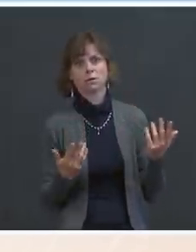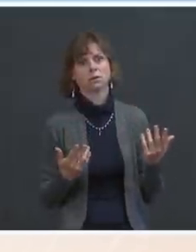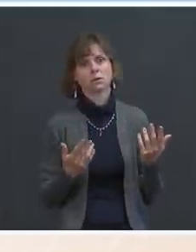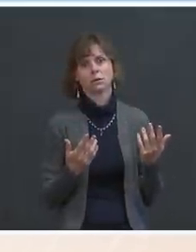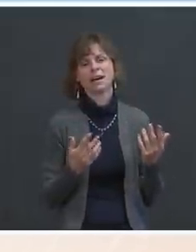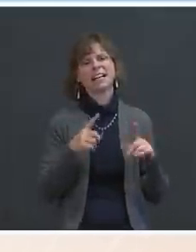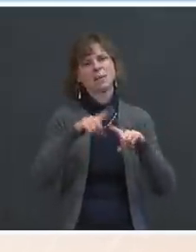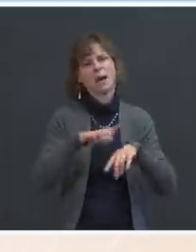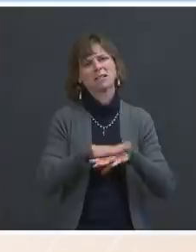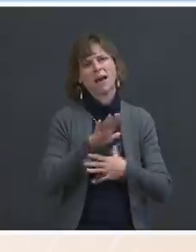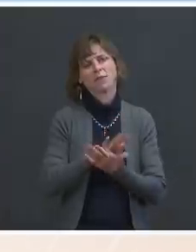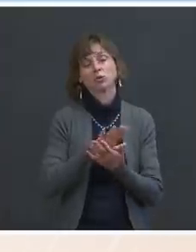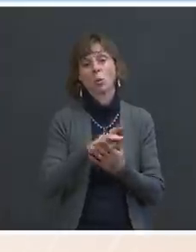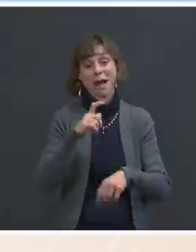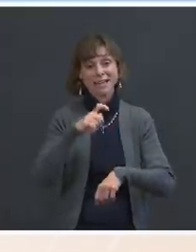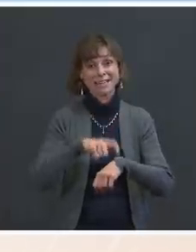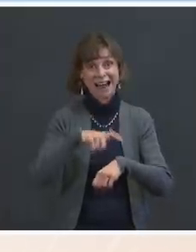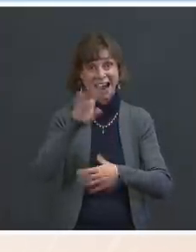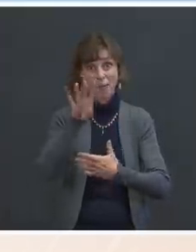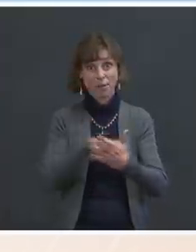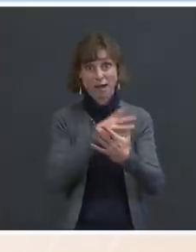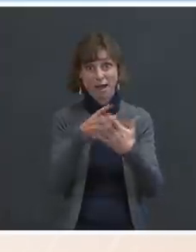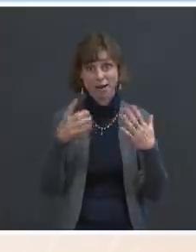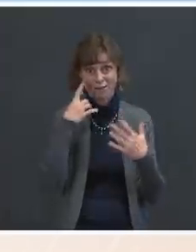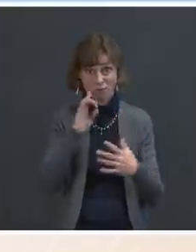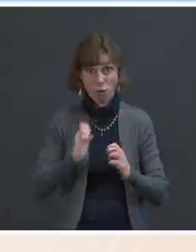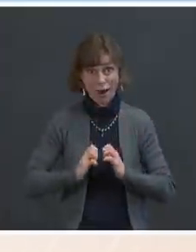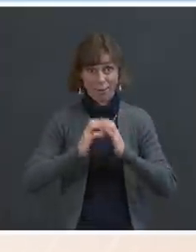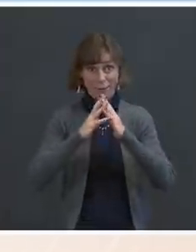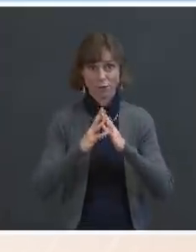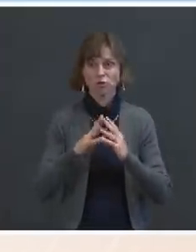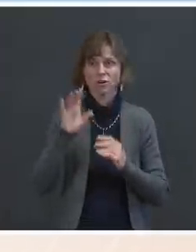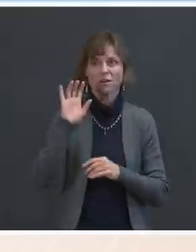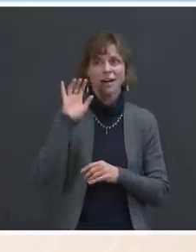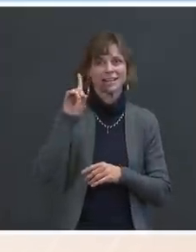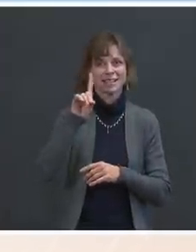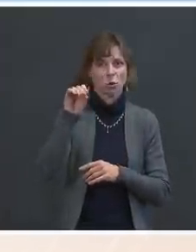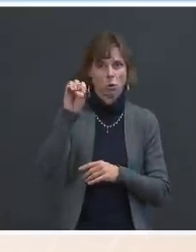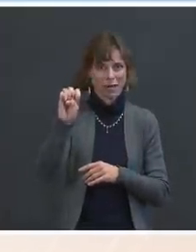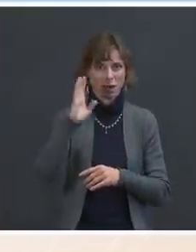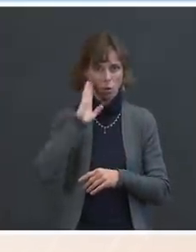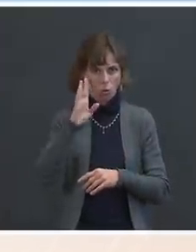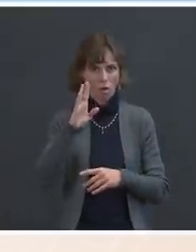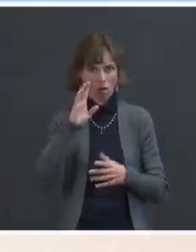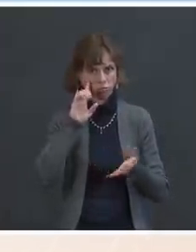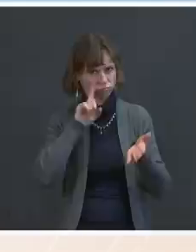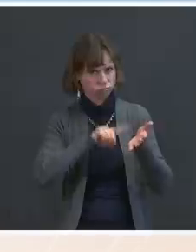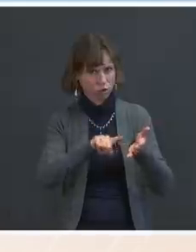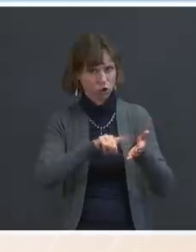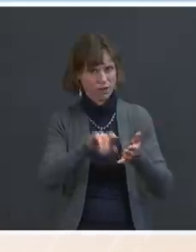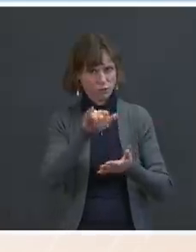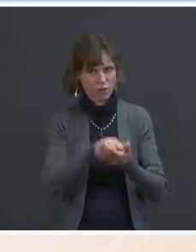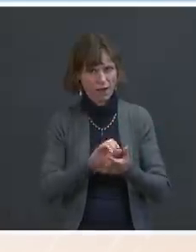I know that's something that our Department of Education is going to be looking at, and of course, the implementation team